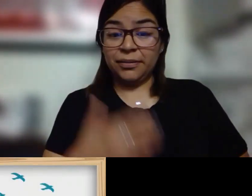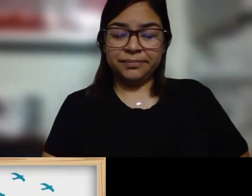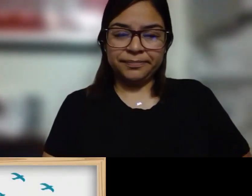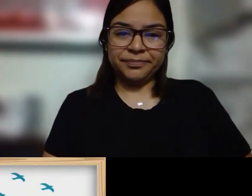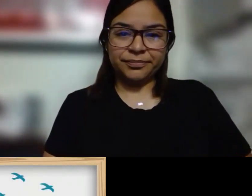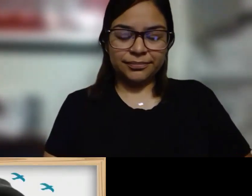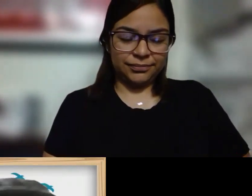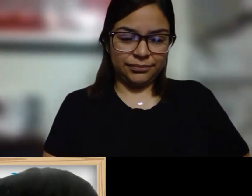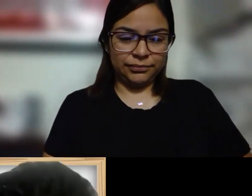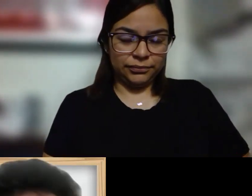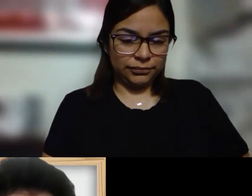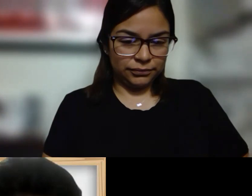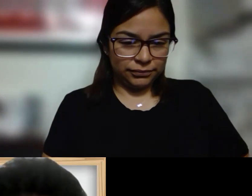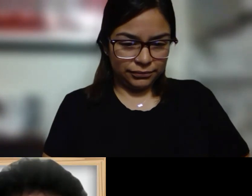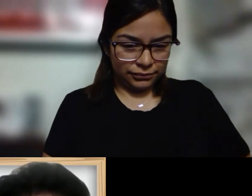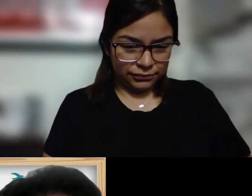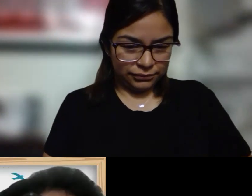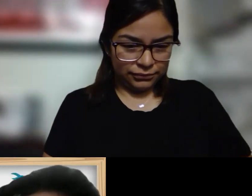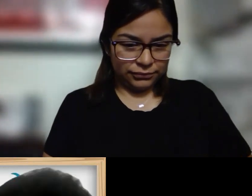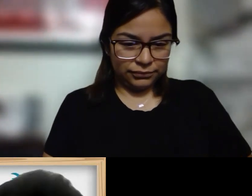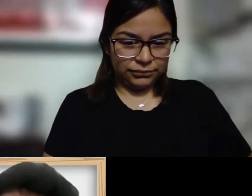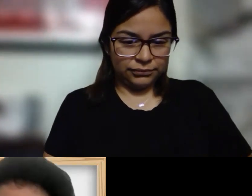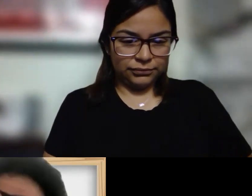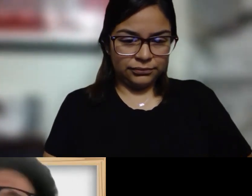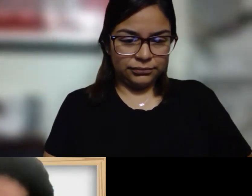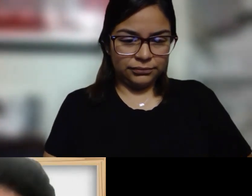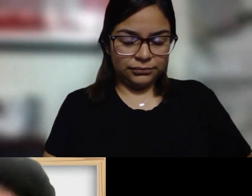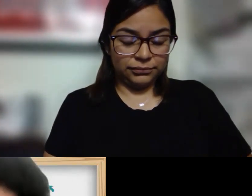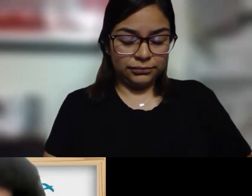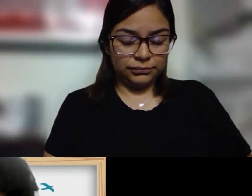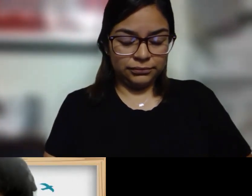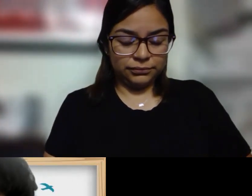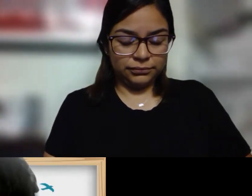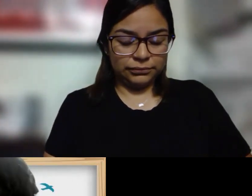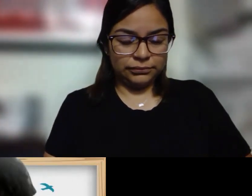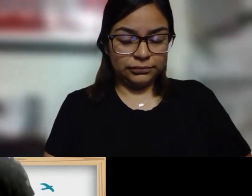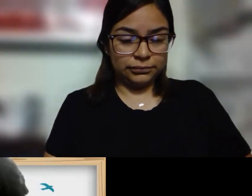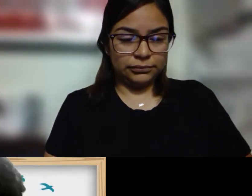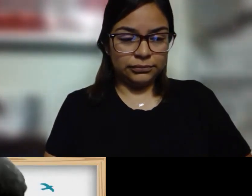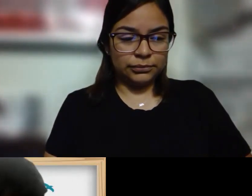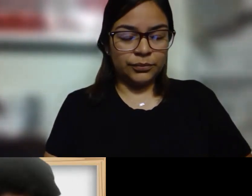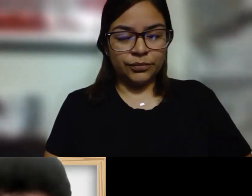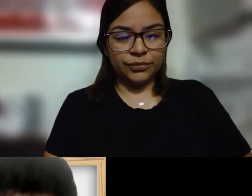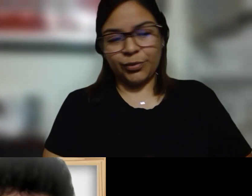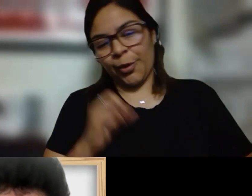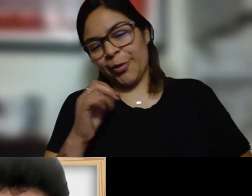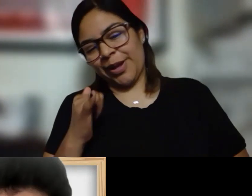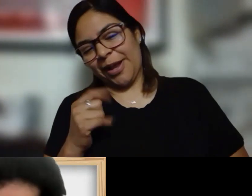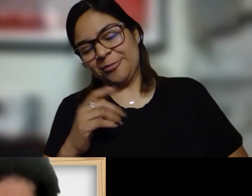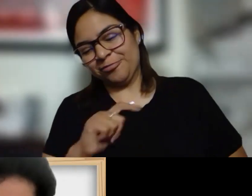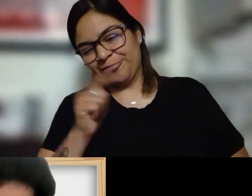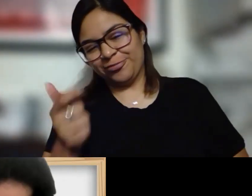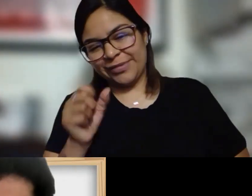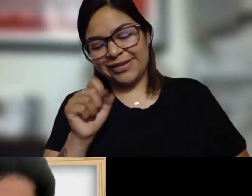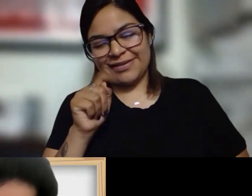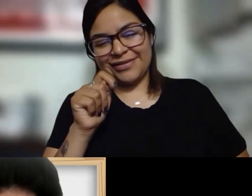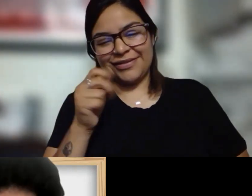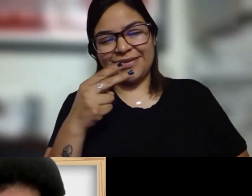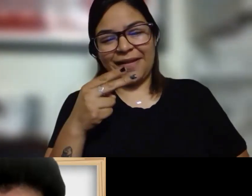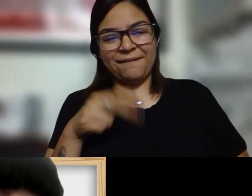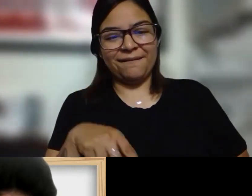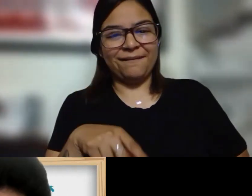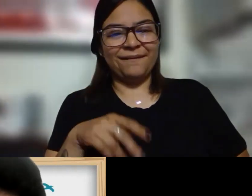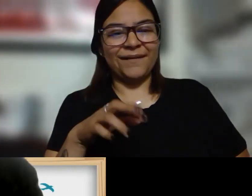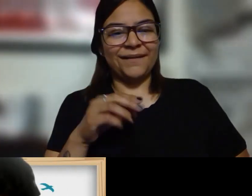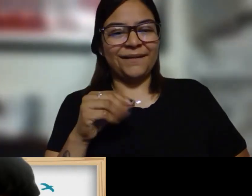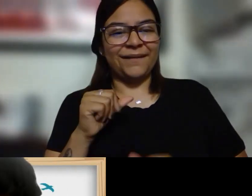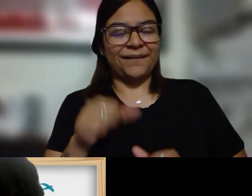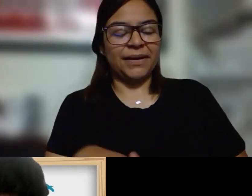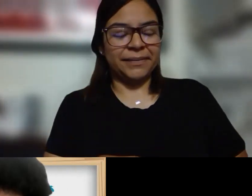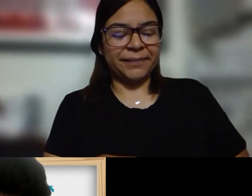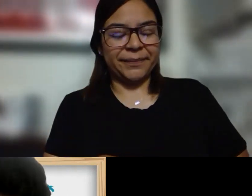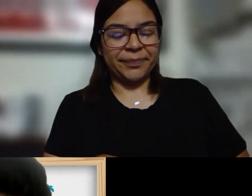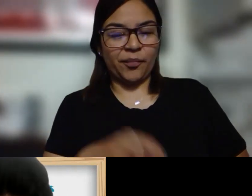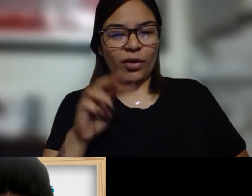you and then I'll let staff take that uh this is Wilson so we don't have exact date we're